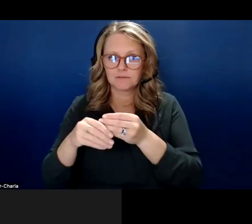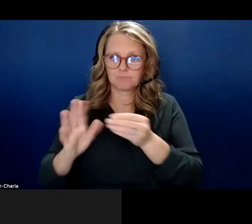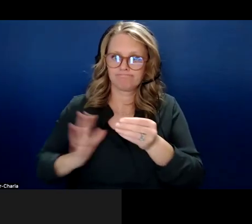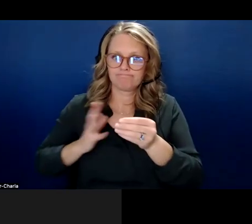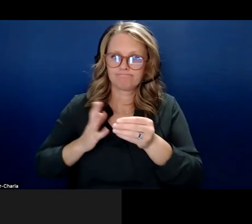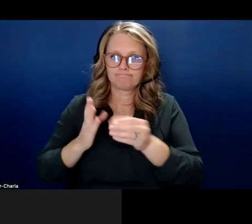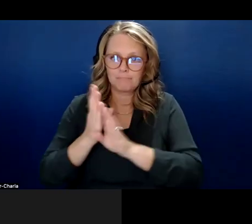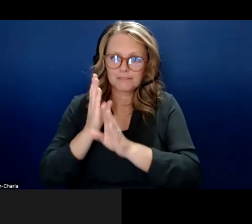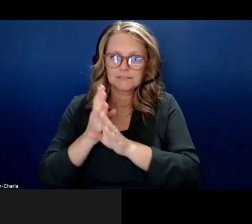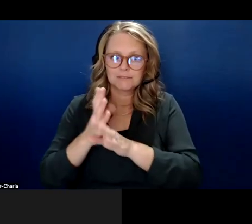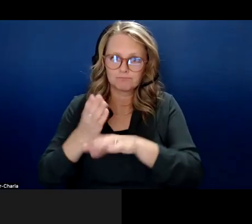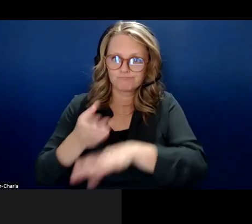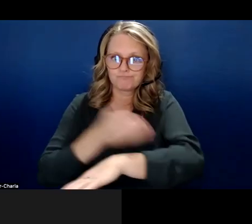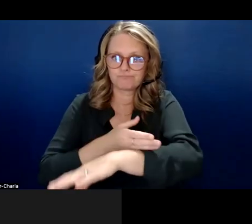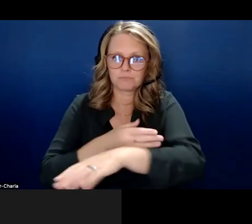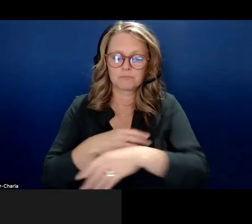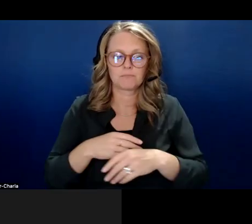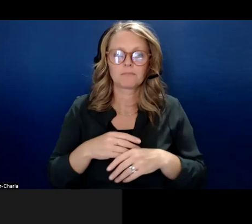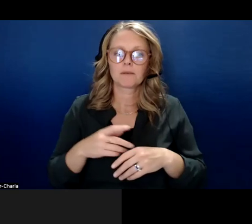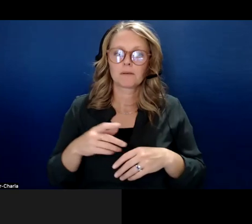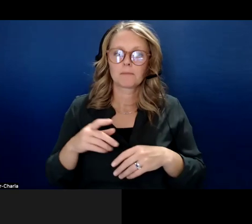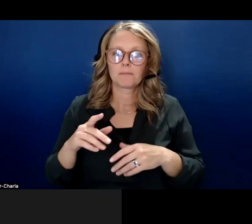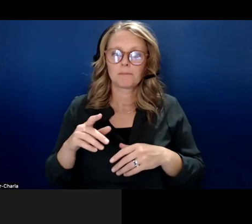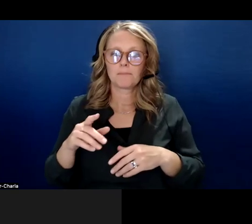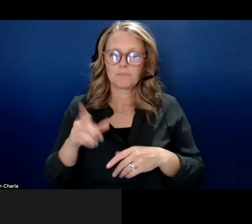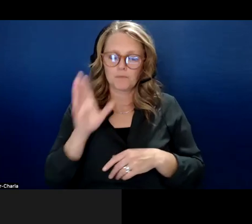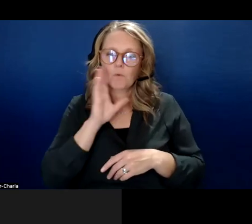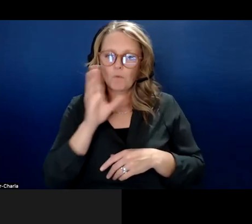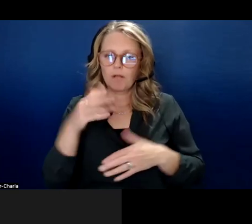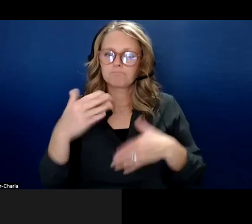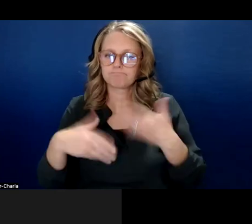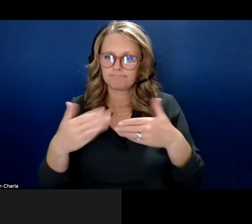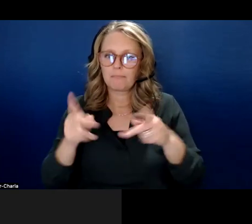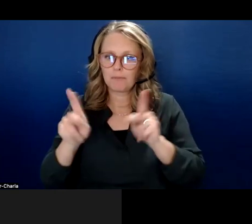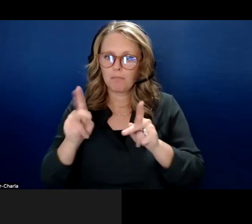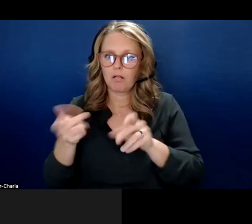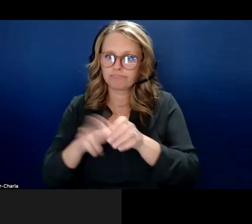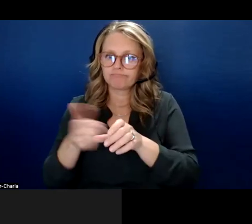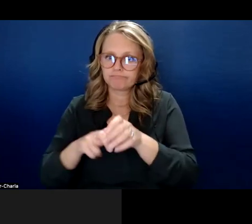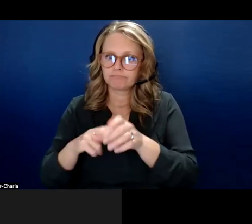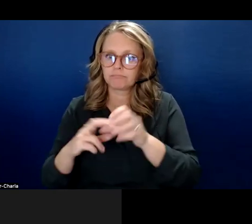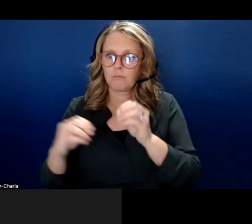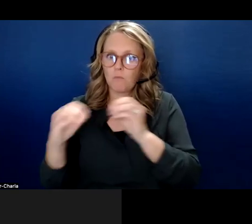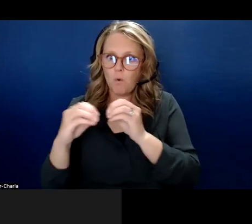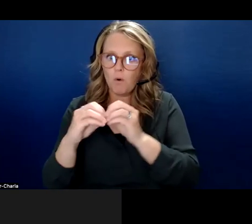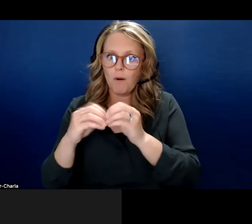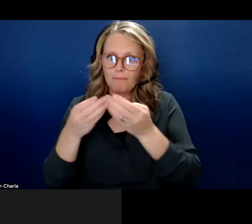and between rail lines, I think that's where you'll start to see just the mode shift overall get better.